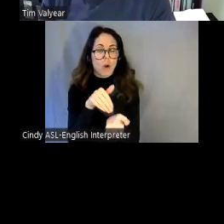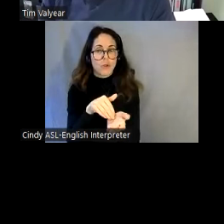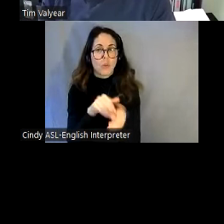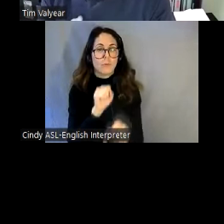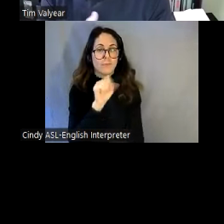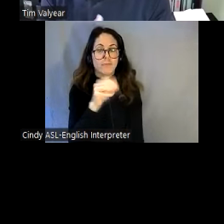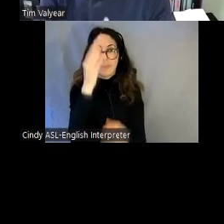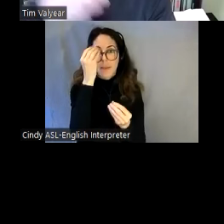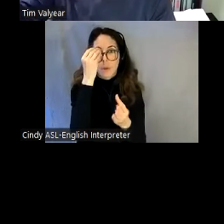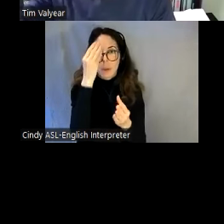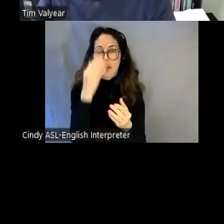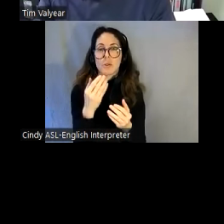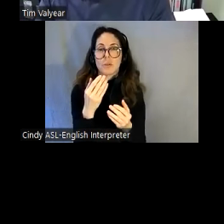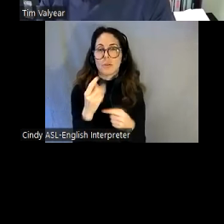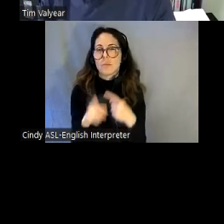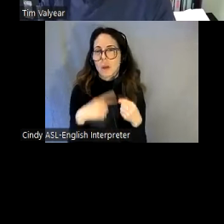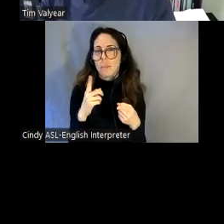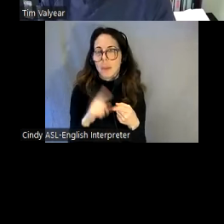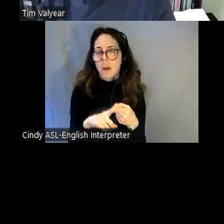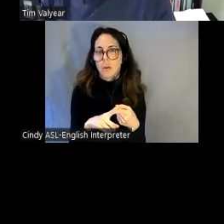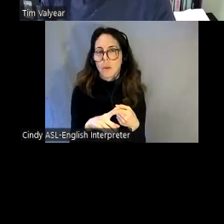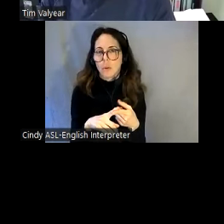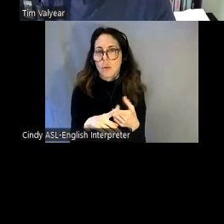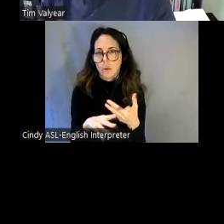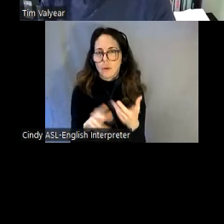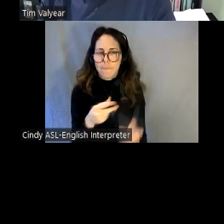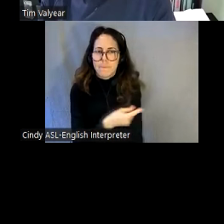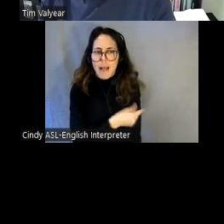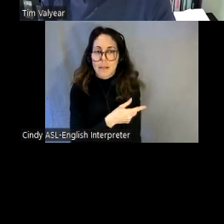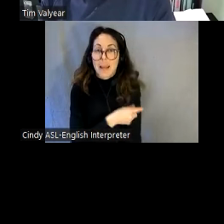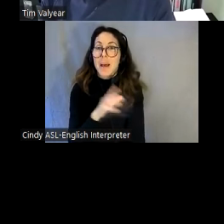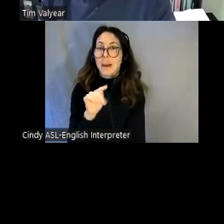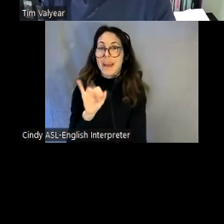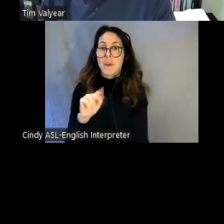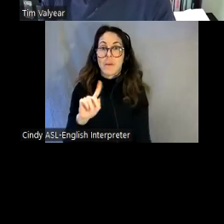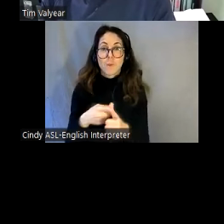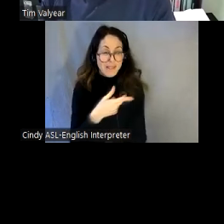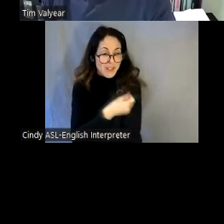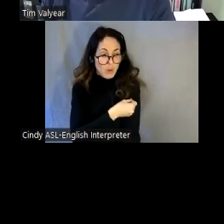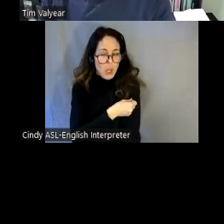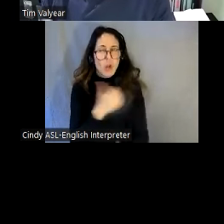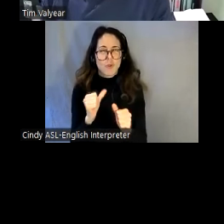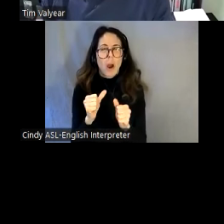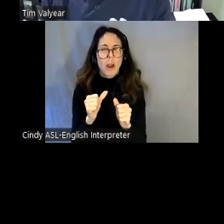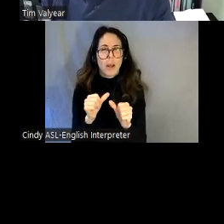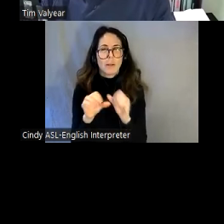doses is associated with effectiveness. If you have had COVID before, your doctor will provide you with